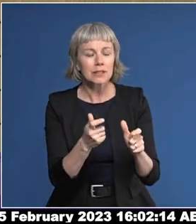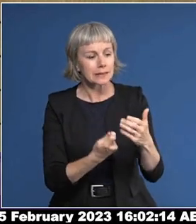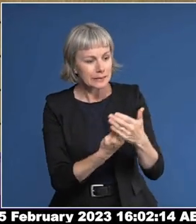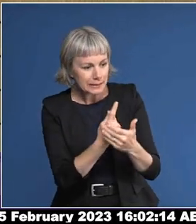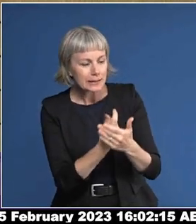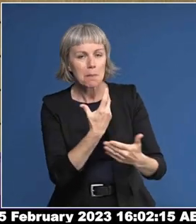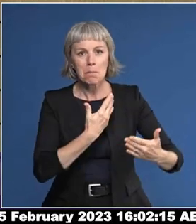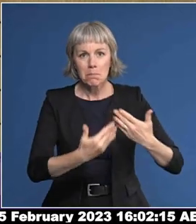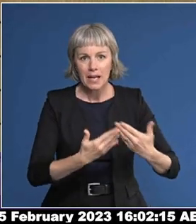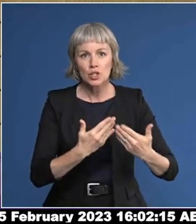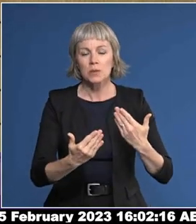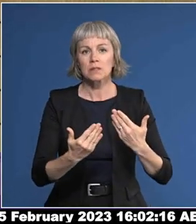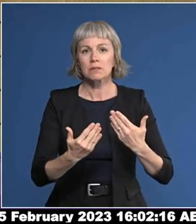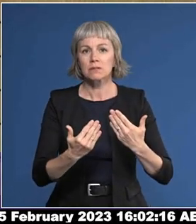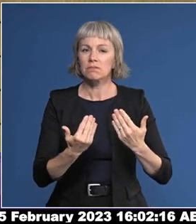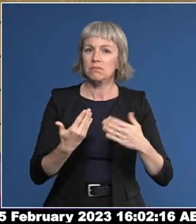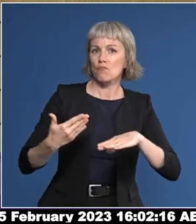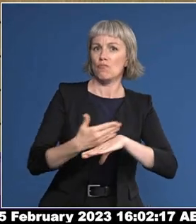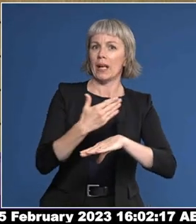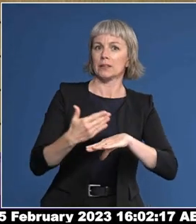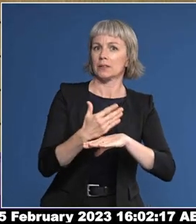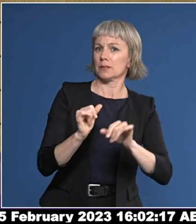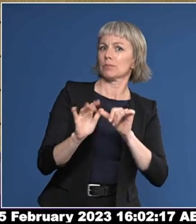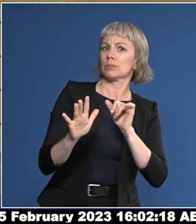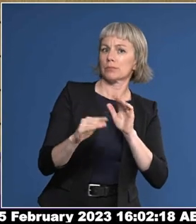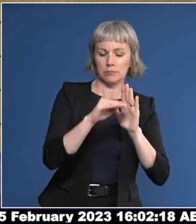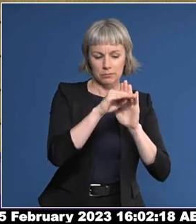think is really important of raising that level of quality of the services.